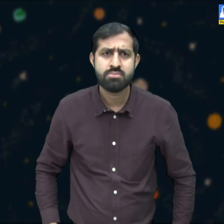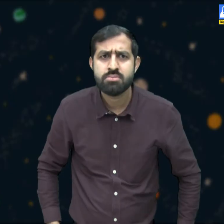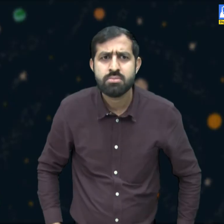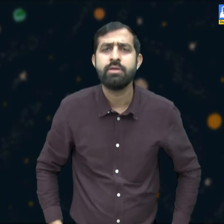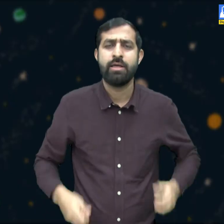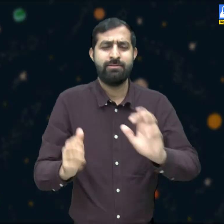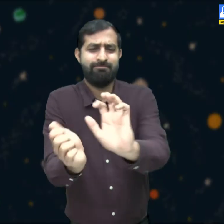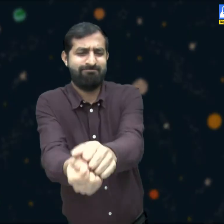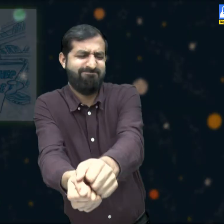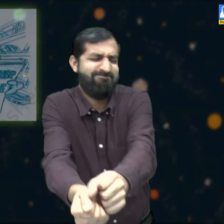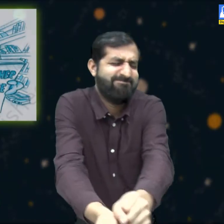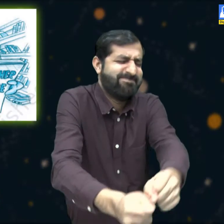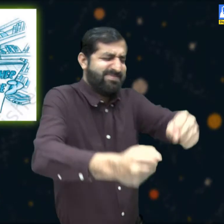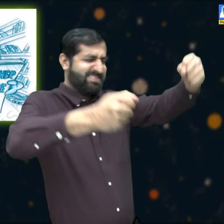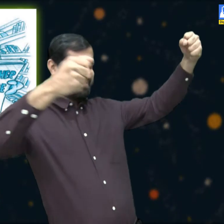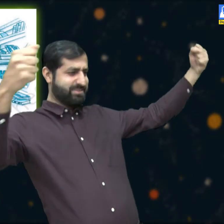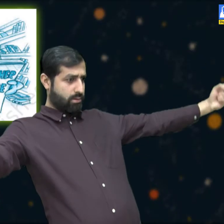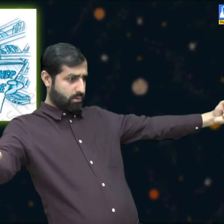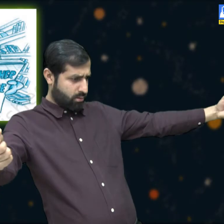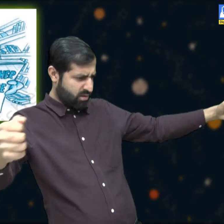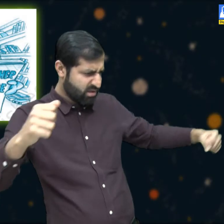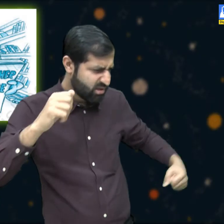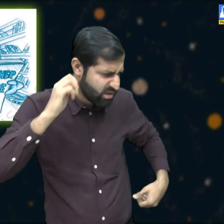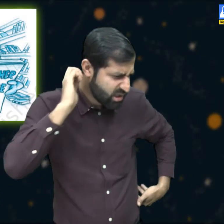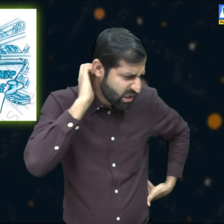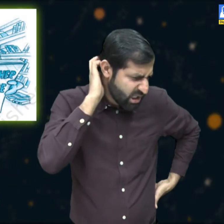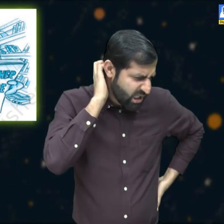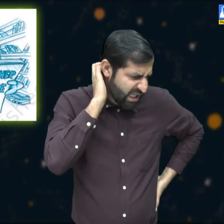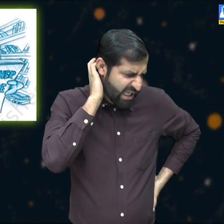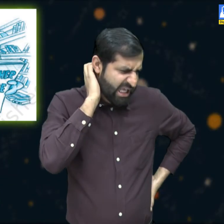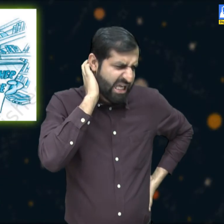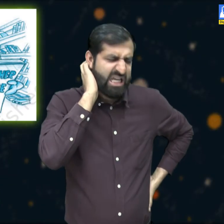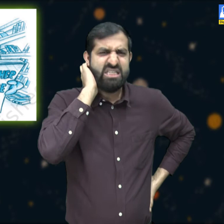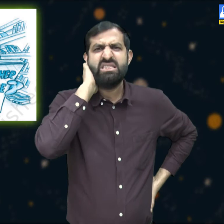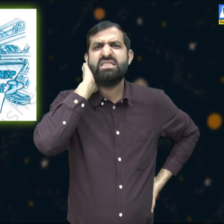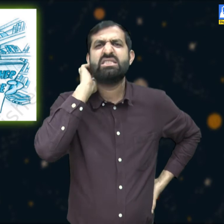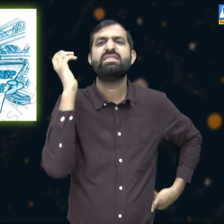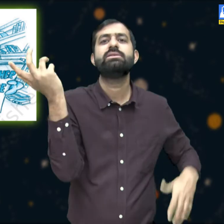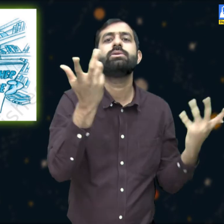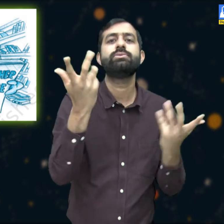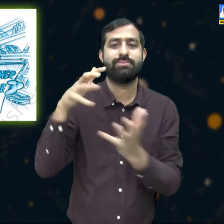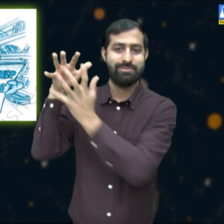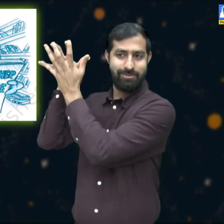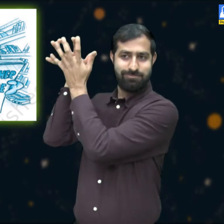Think Tank said, ''Ok! Then tell me what you observe?'' When they opened the book they saw something strange.